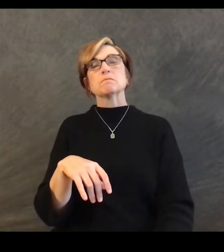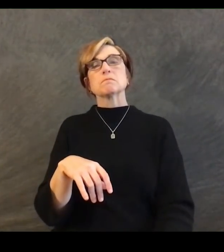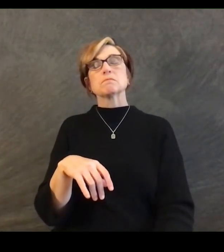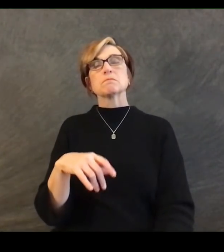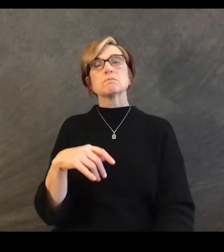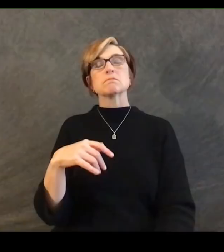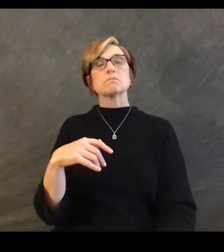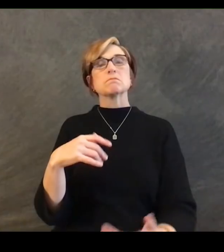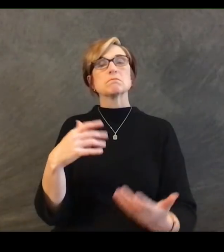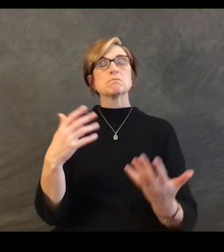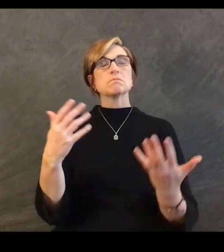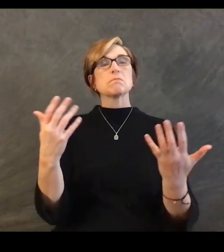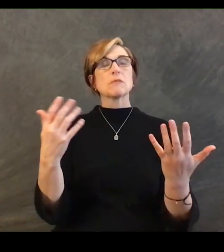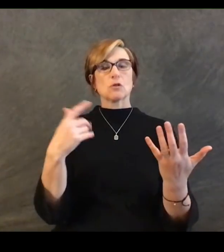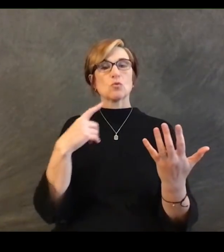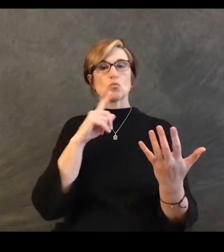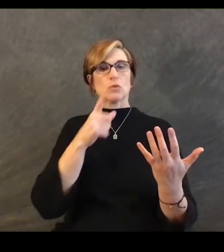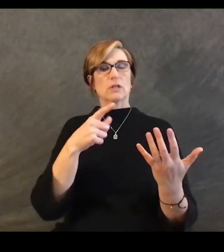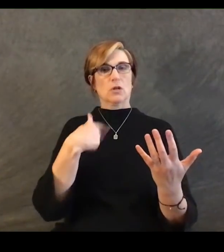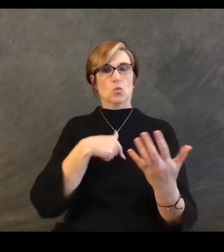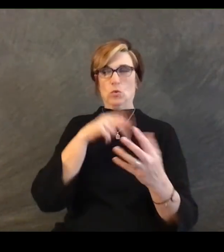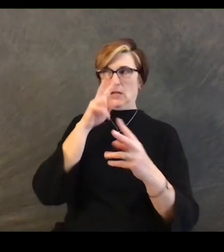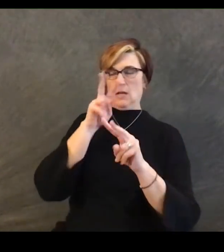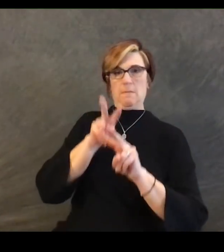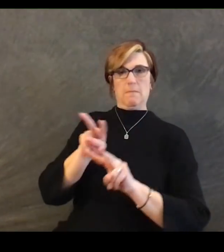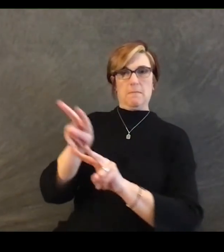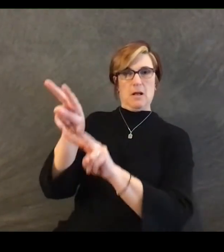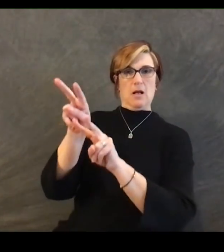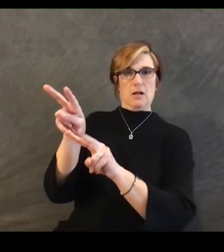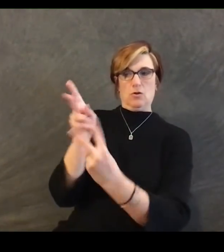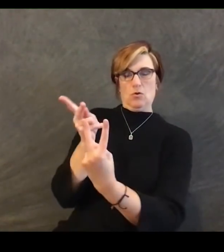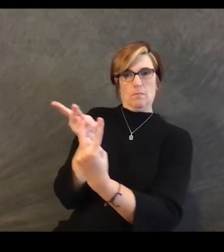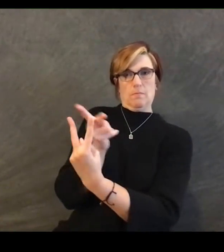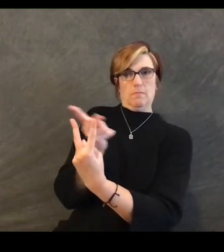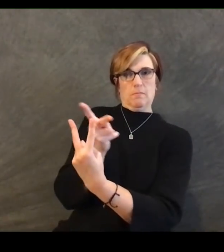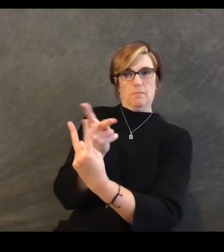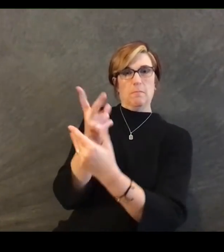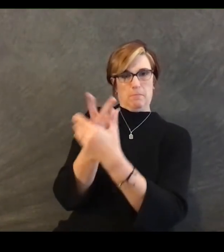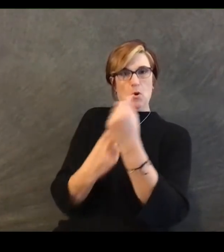admiration and appreciation to both of you for helping to steer our nation